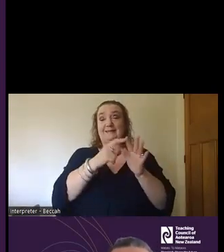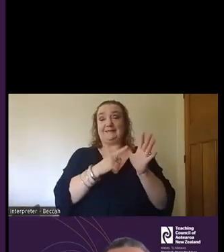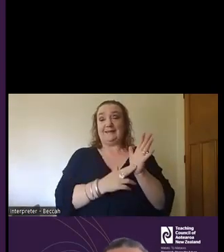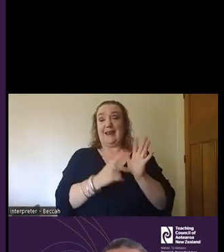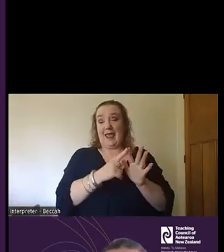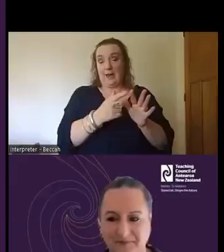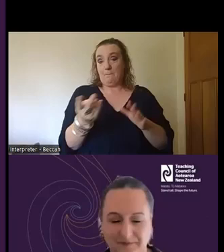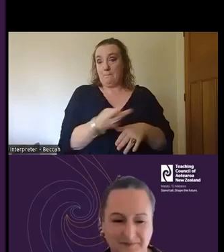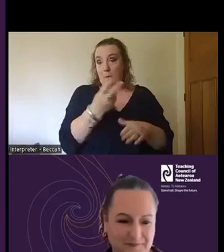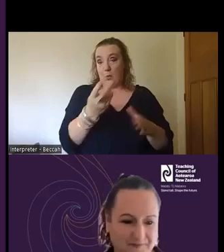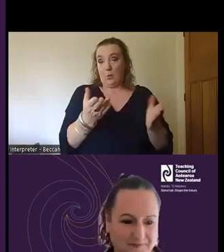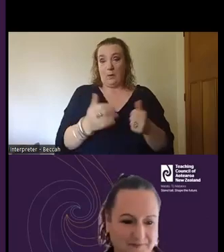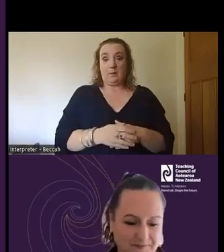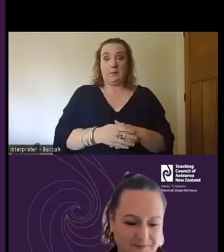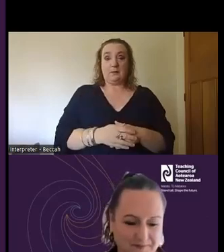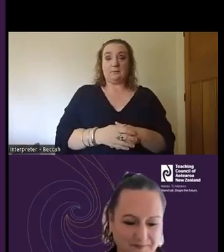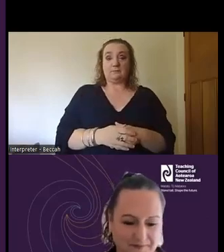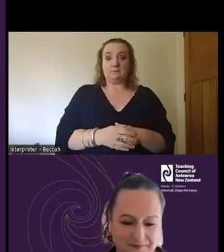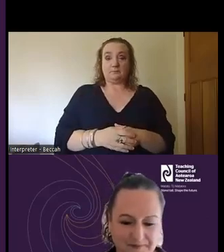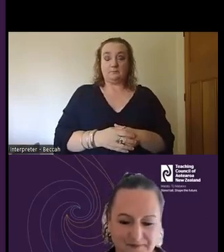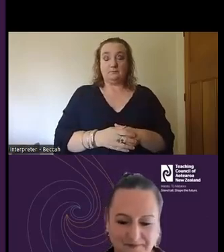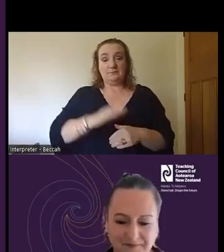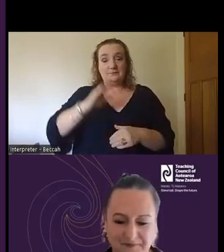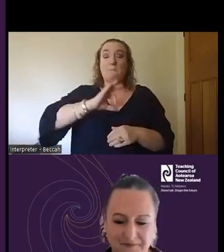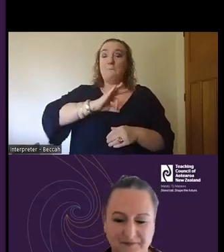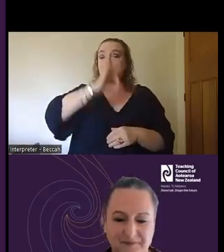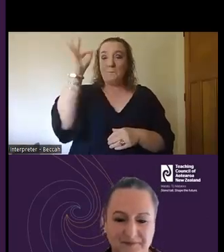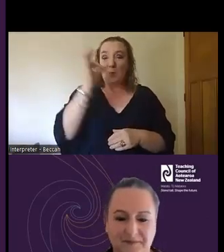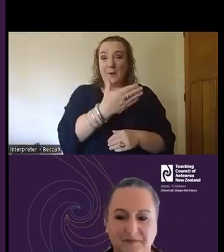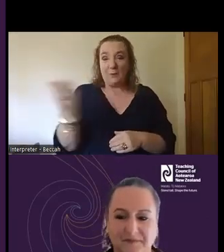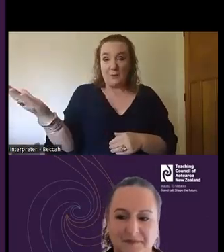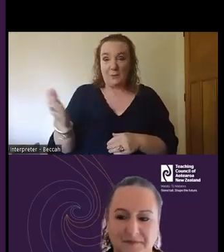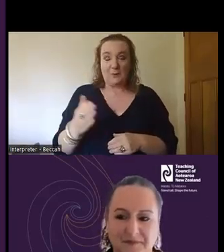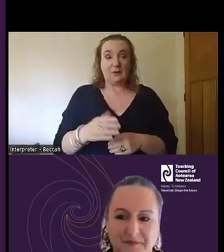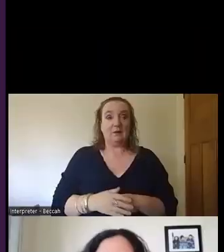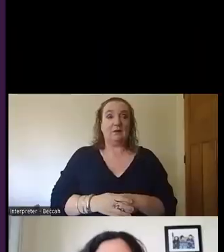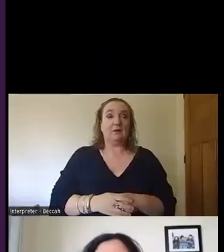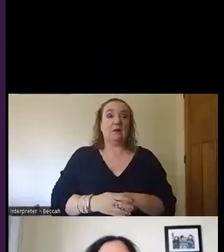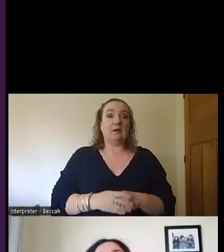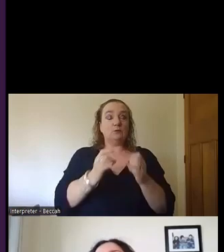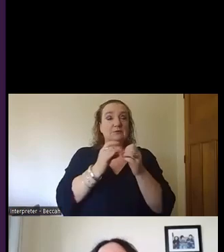Thank you Kelly, kia ora moreno, everyone. I'm gonna get us started off